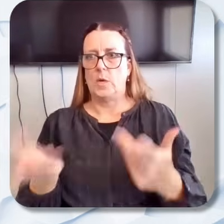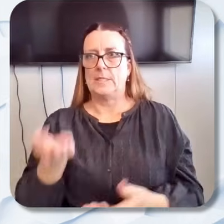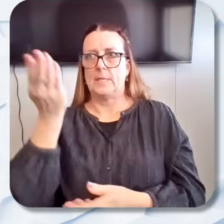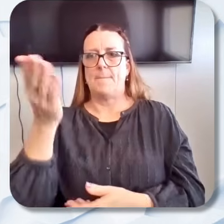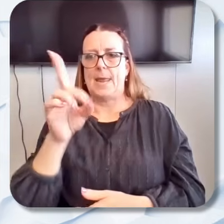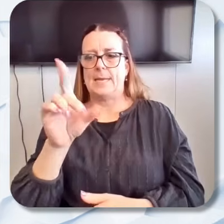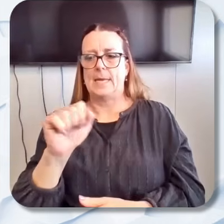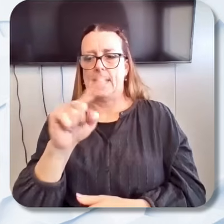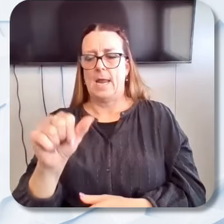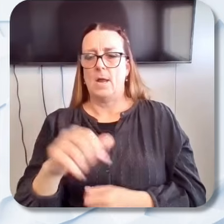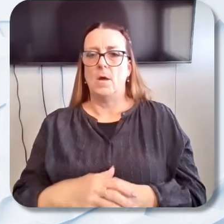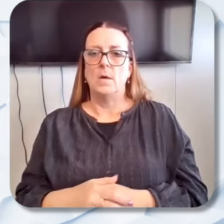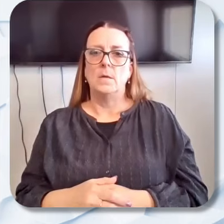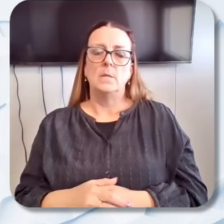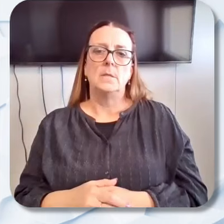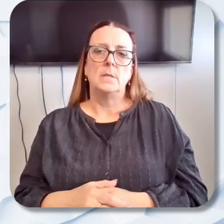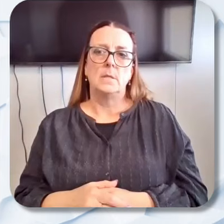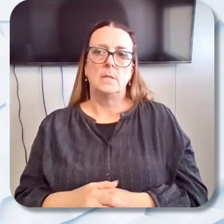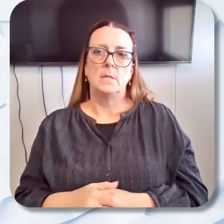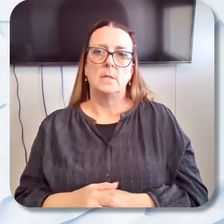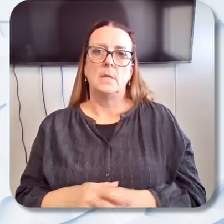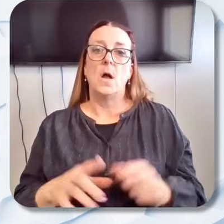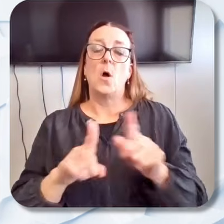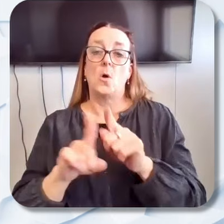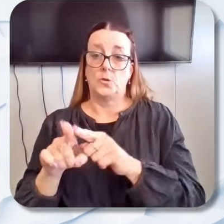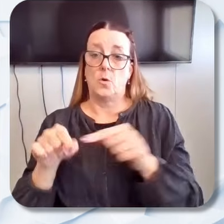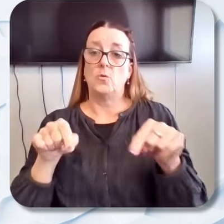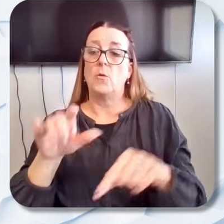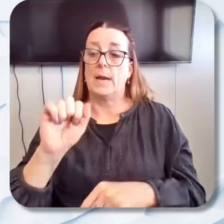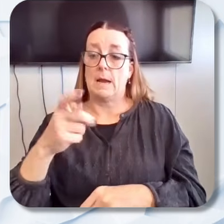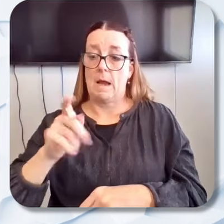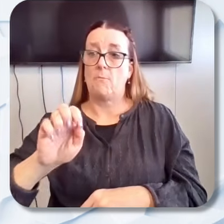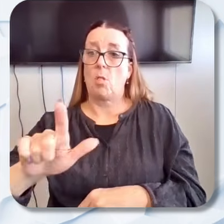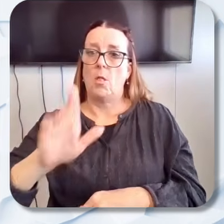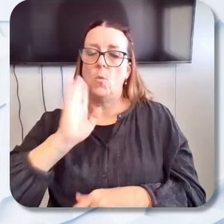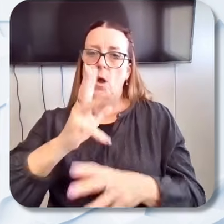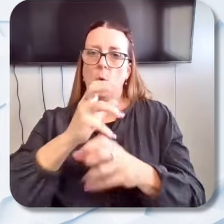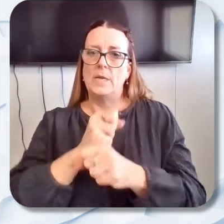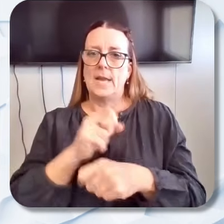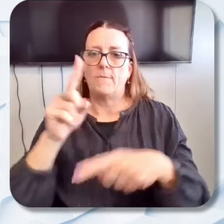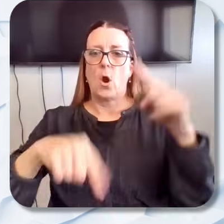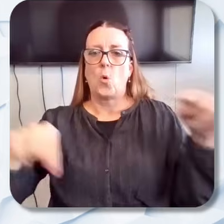So it will also be at that point that you will receive the random selection data of